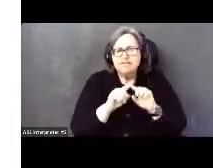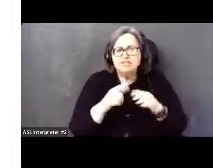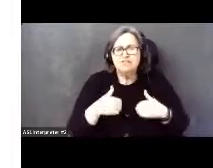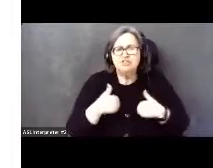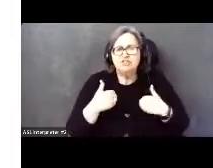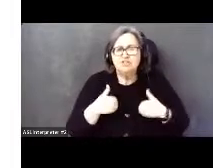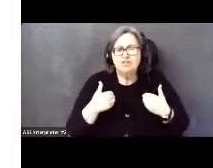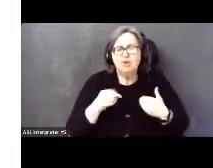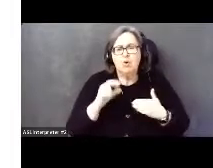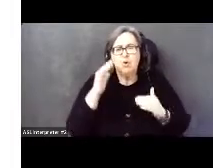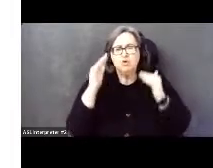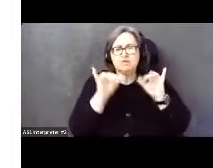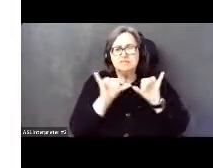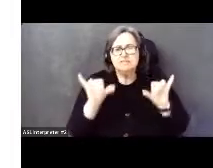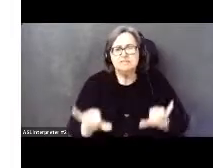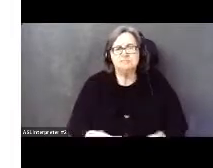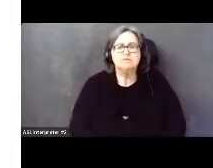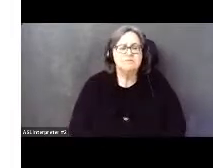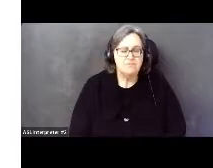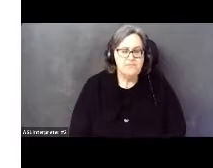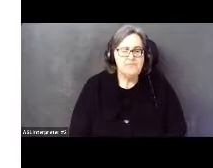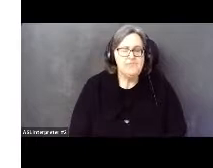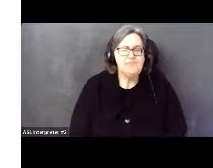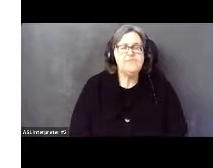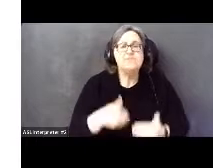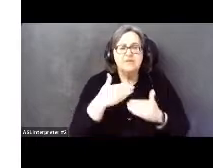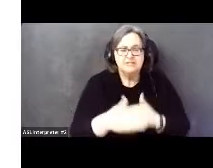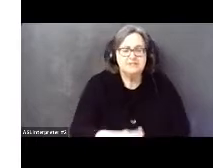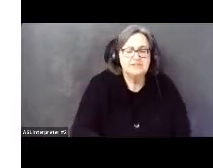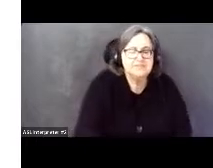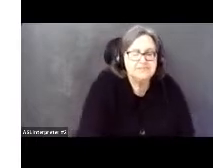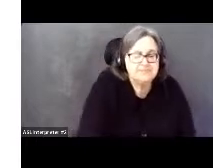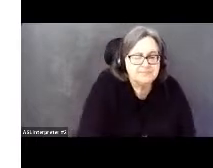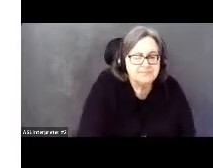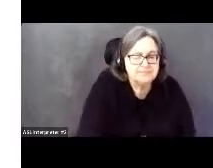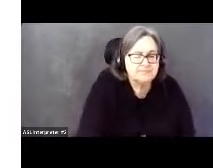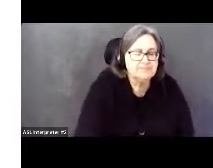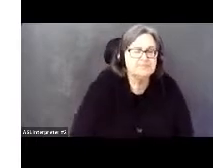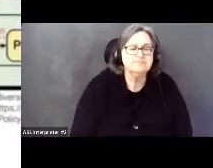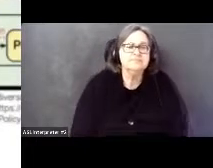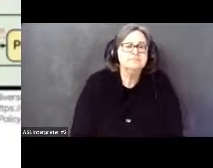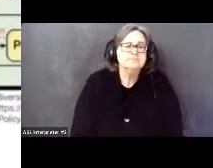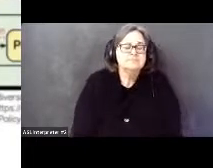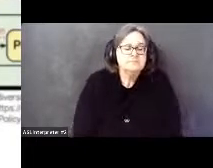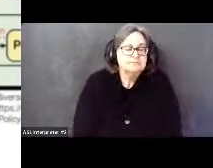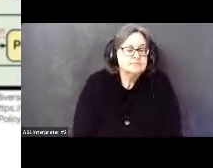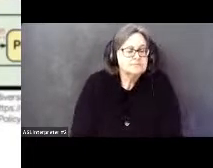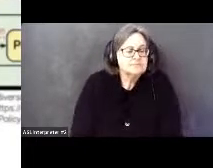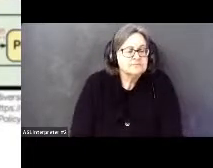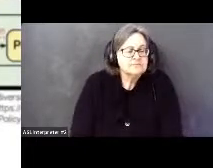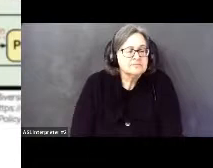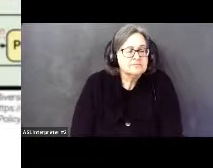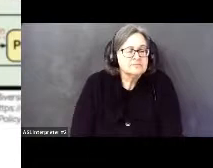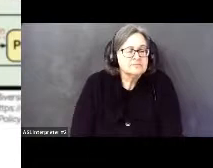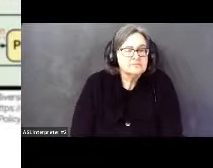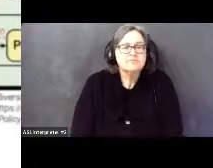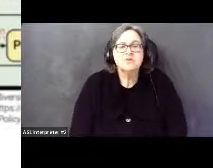or adult systems? Okay. Moving on to the next slide? We heard today about the sequential